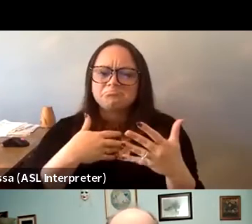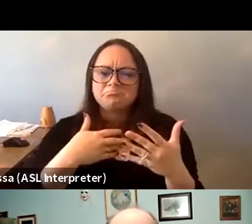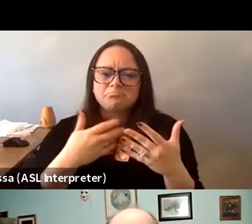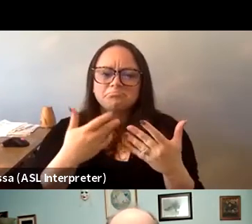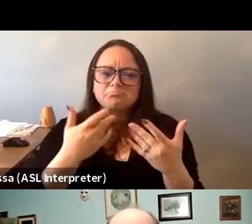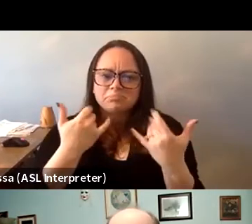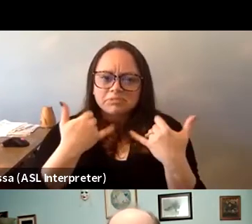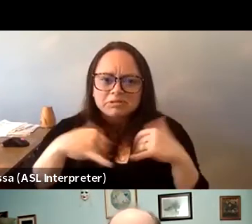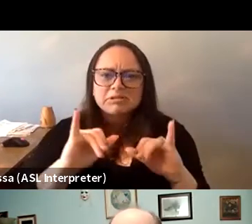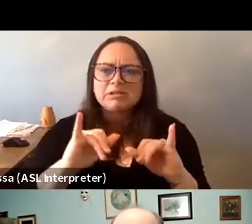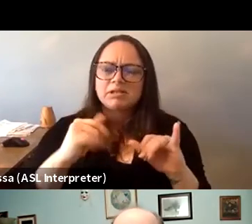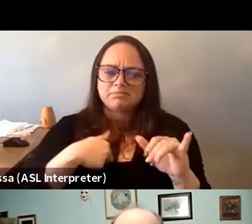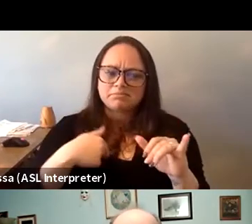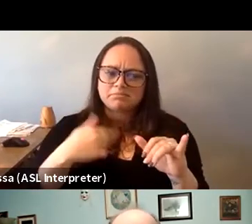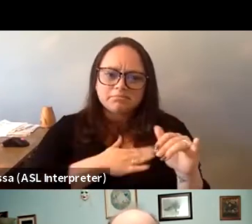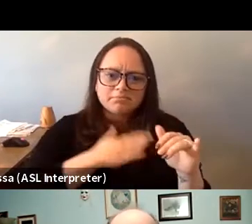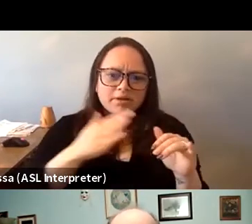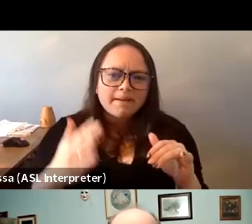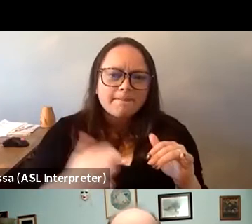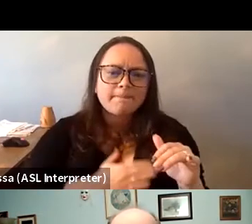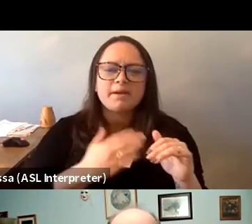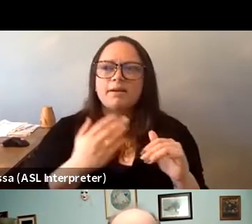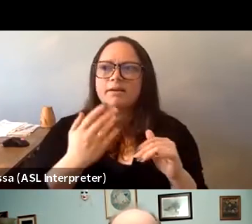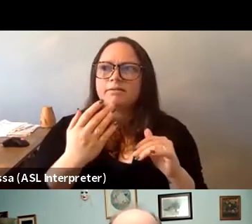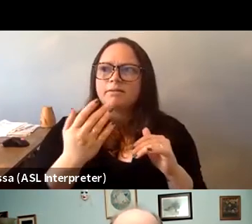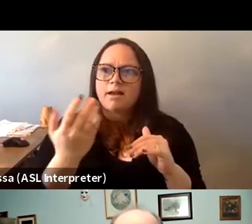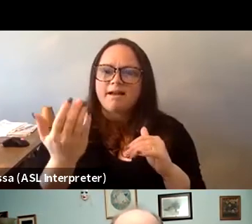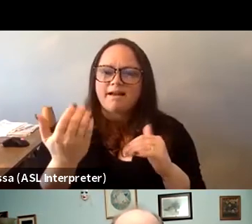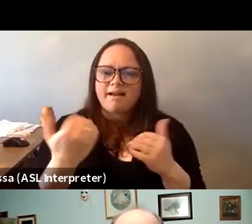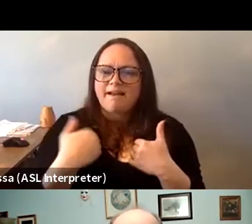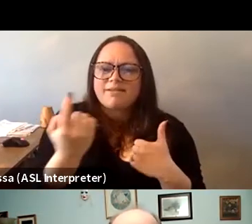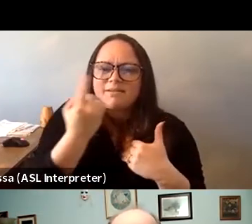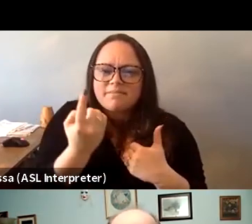was happy that I have something that I wanted to do to succeed